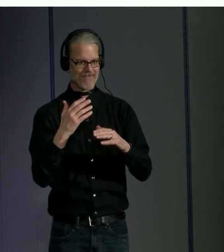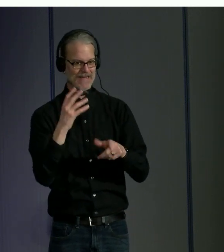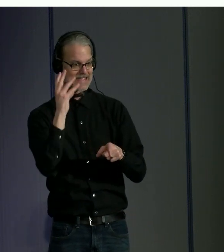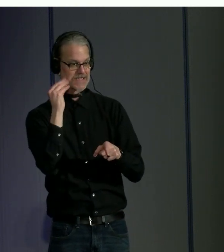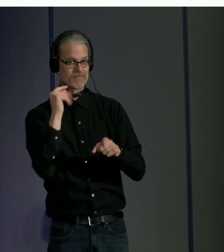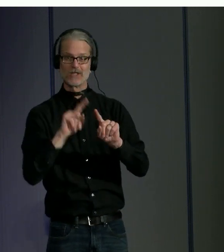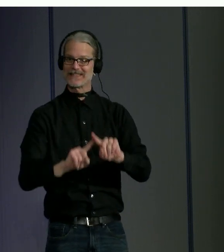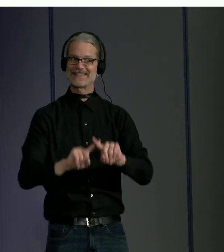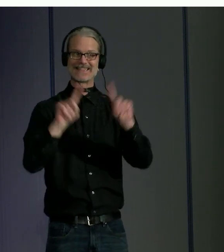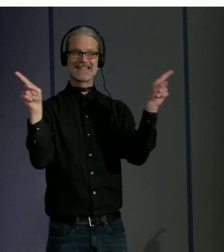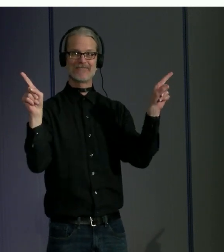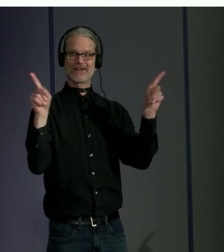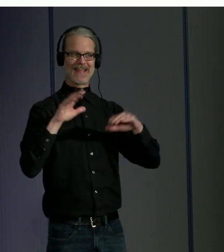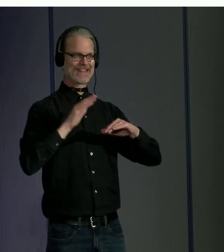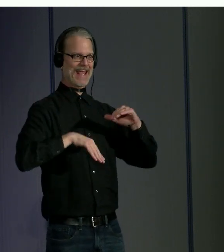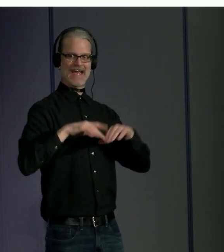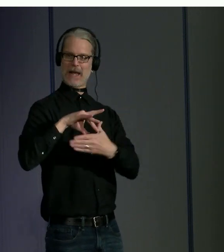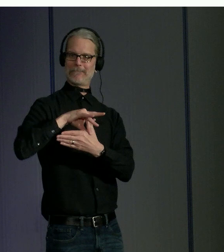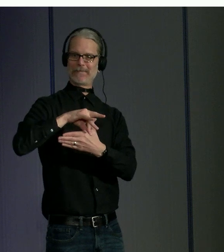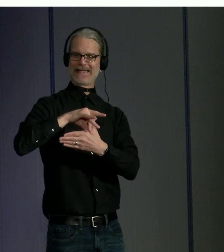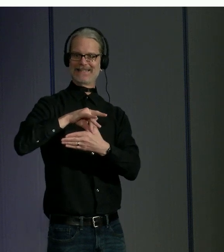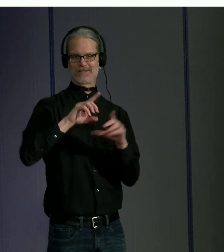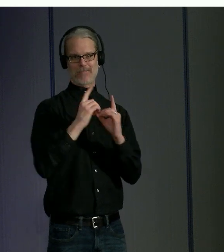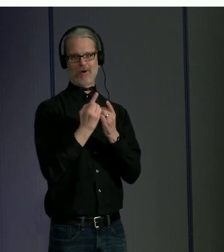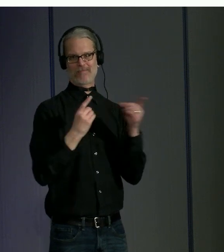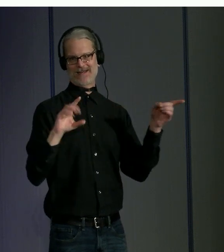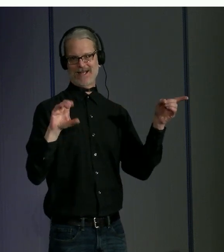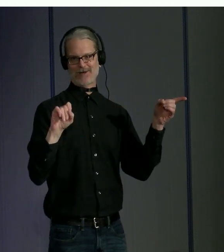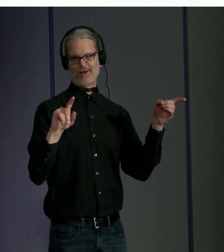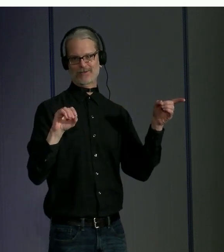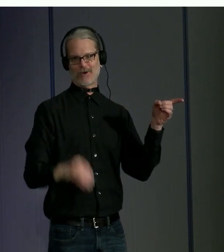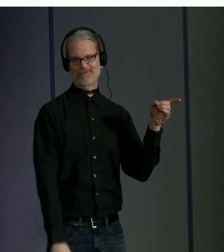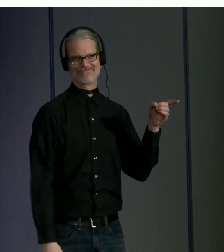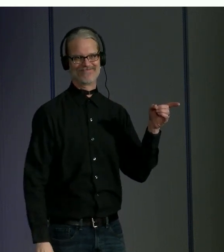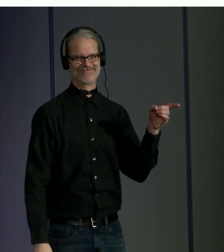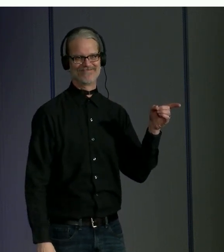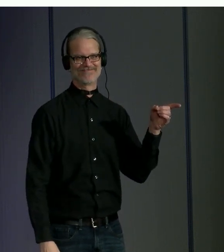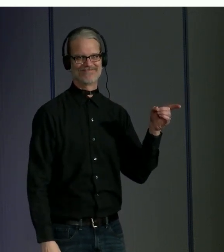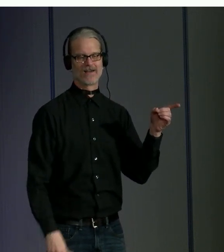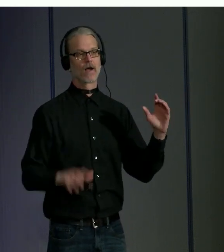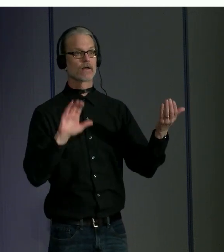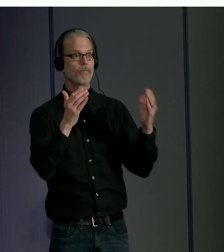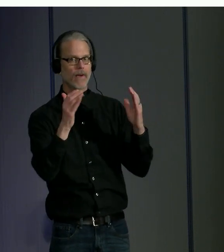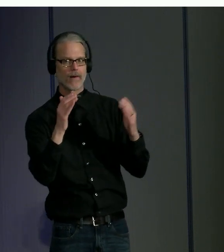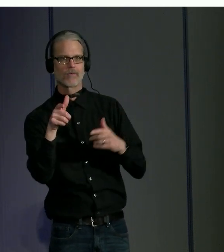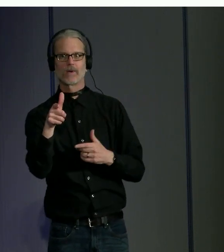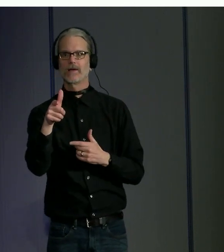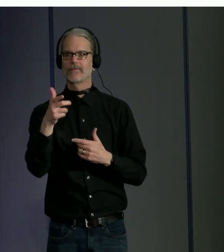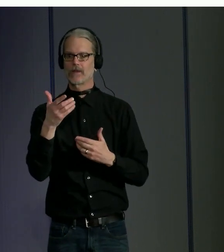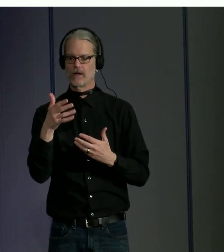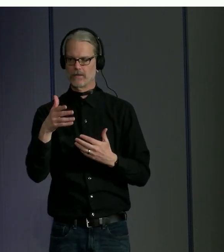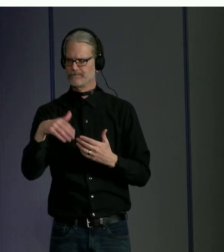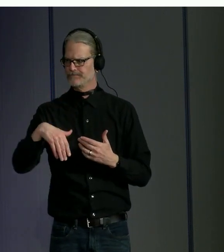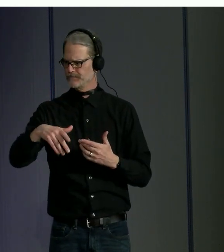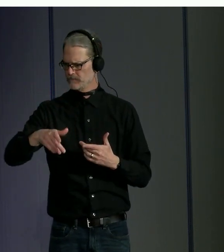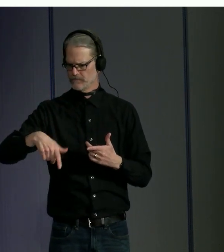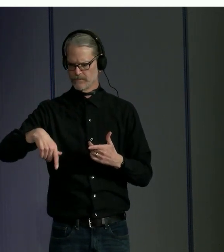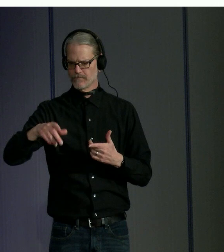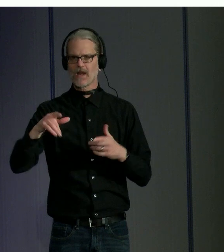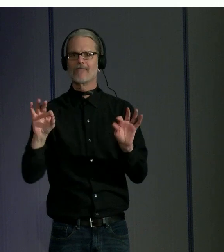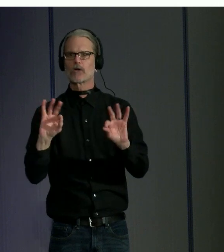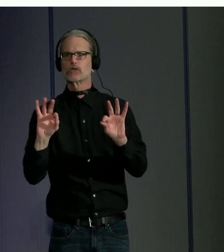walk up to the meat counter in Costco, than when you walk up to the furniture aisle.